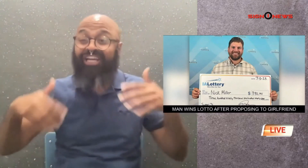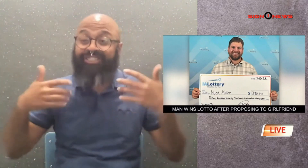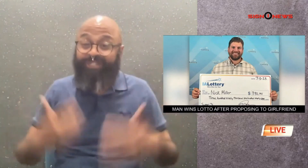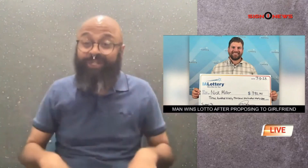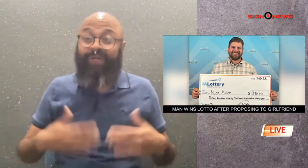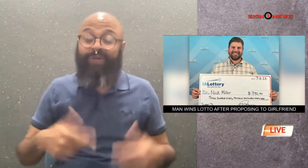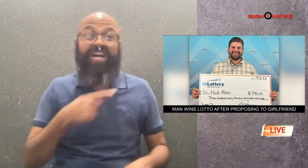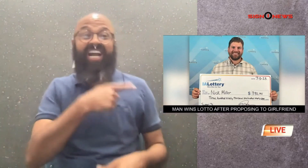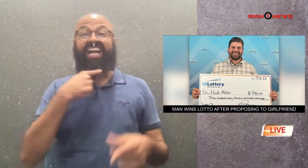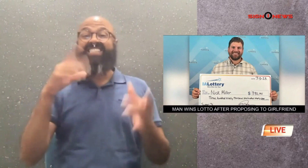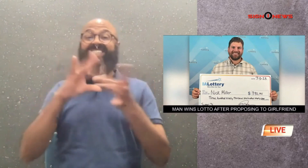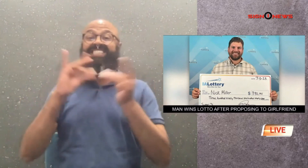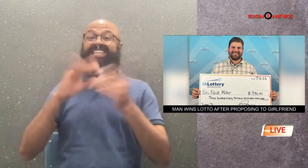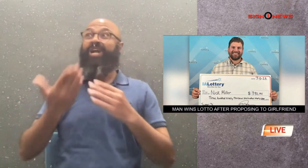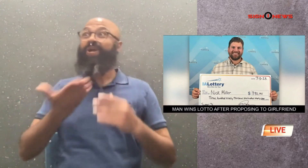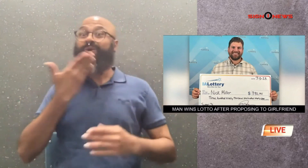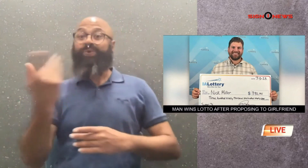He says it's a good way to start his engagement.